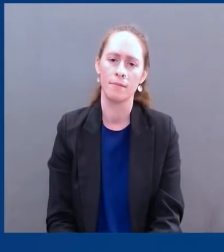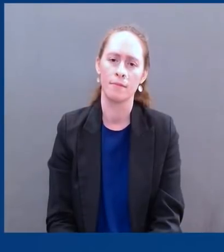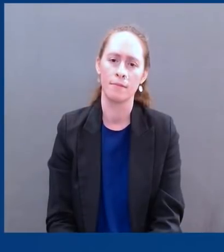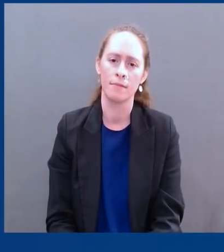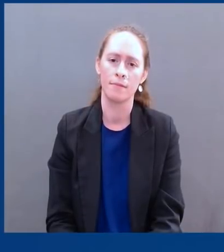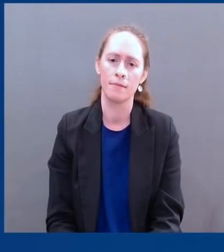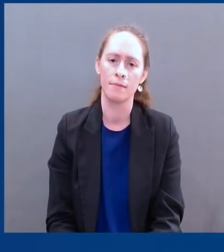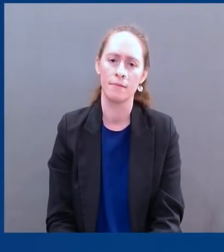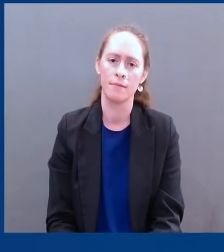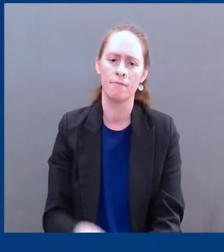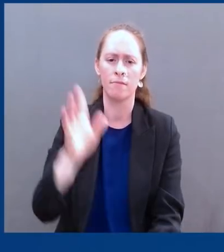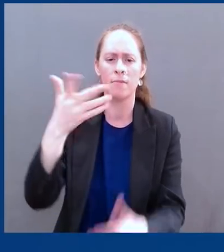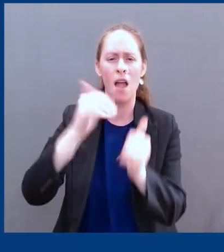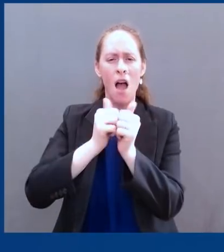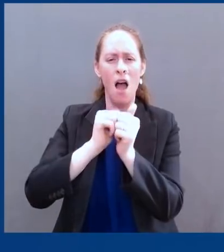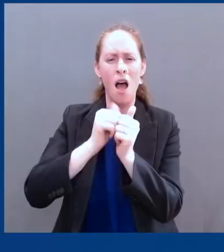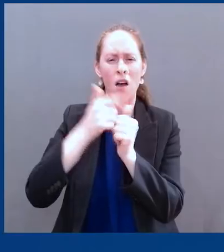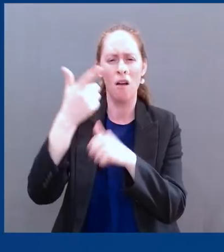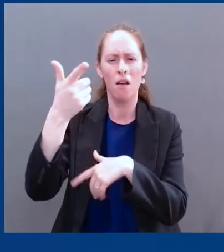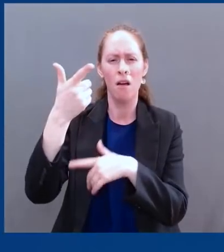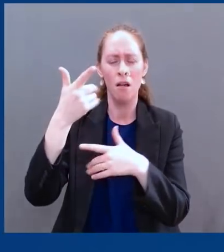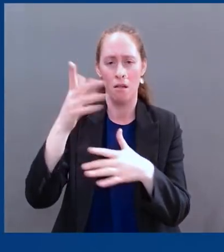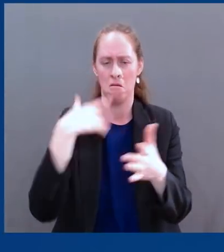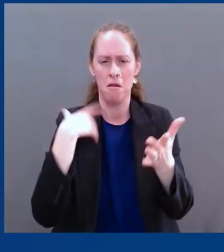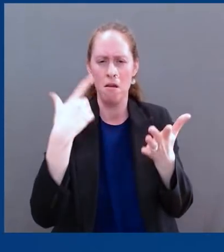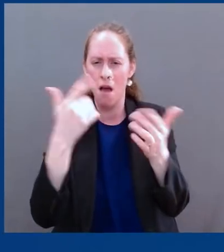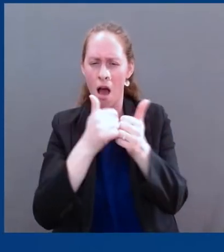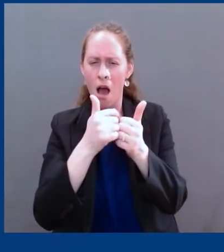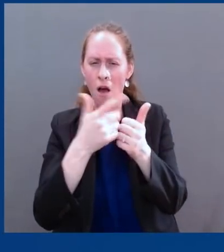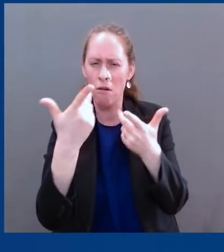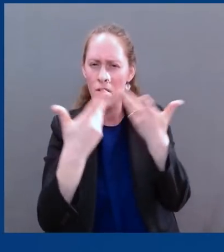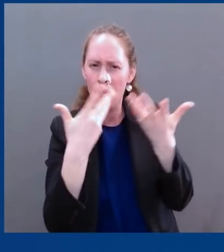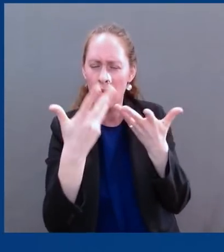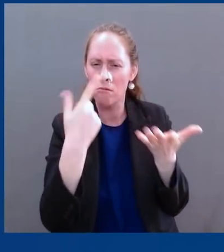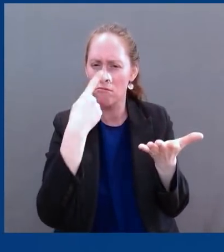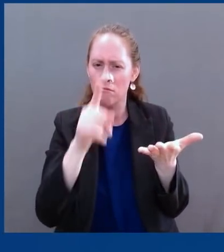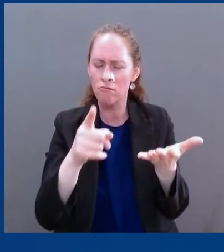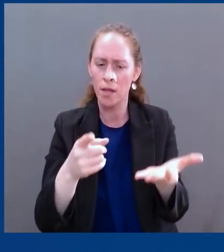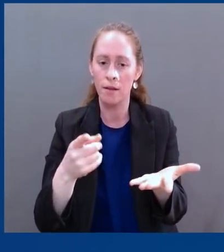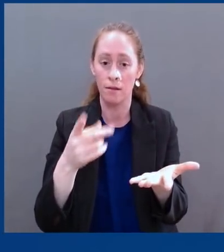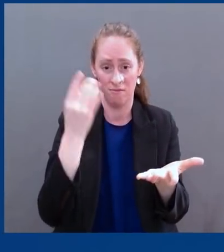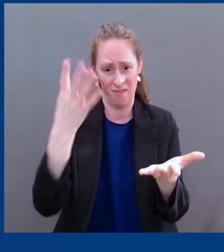We've been extensively engaged with Congress for months now.